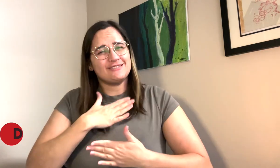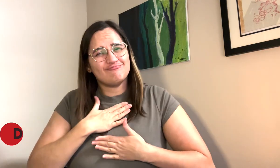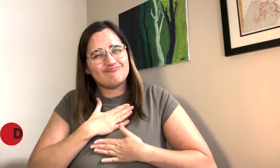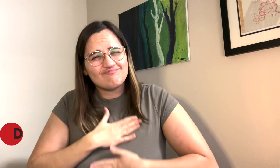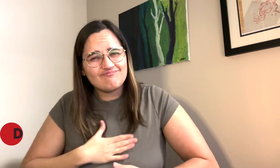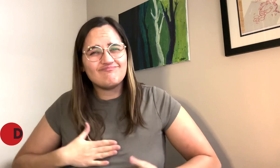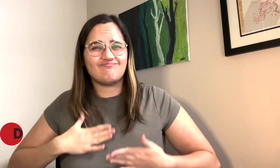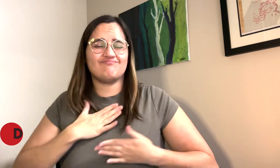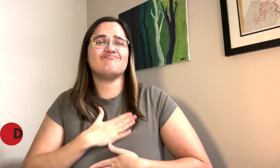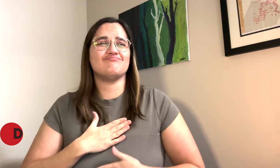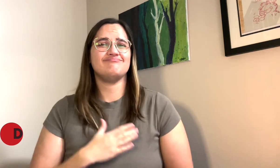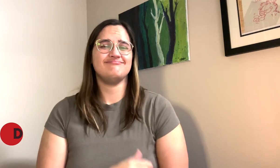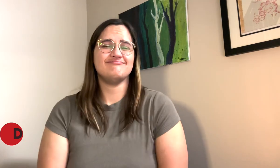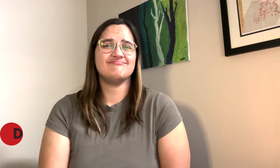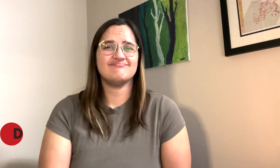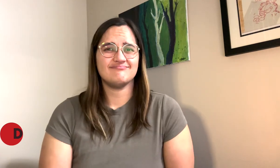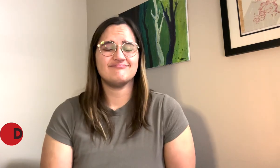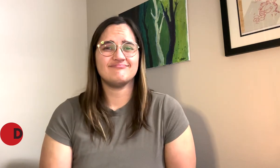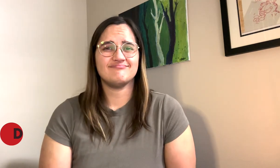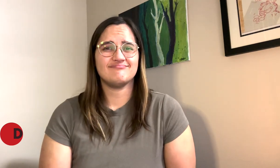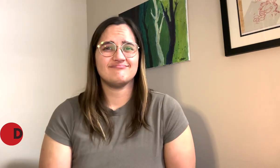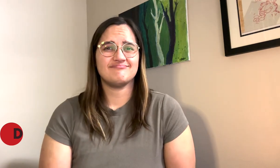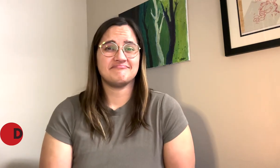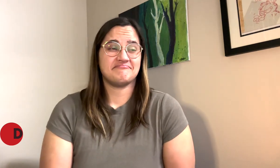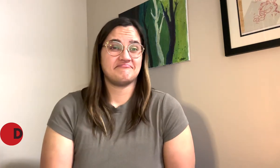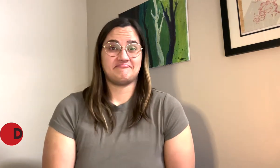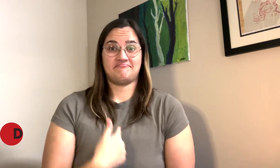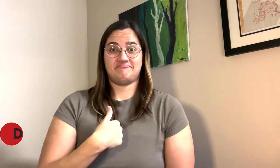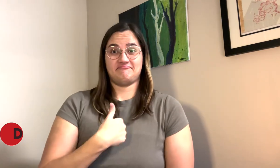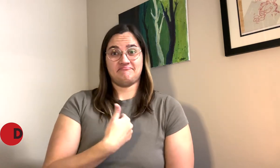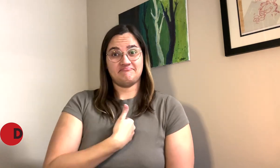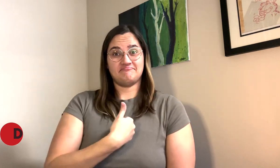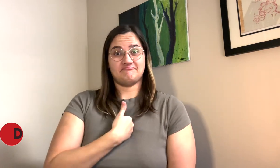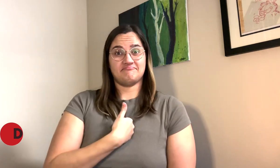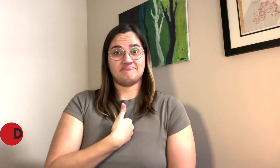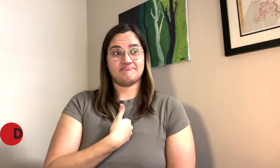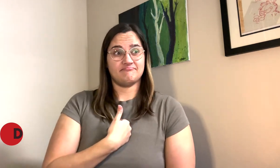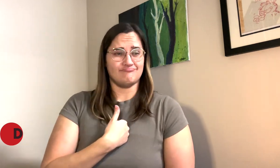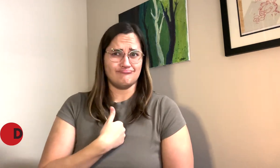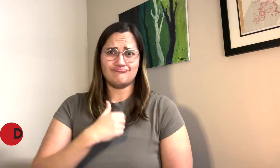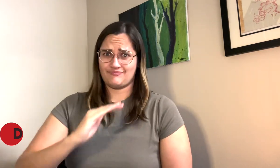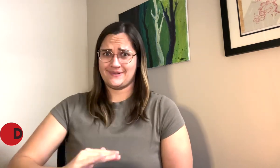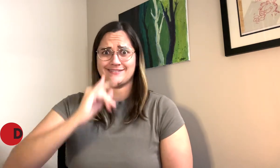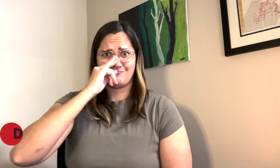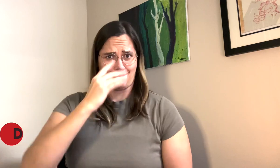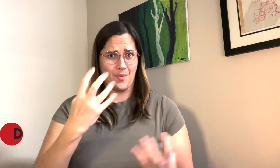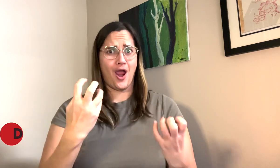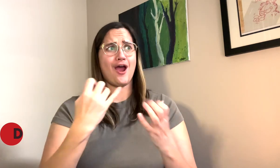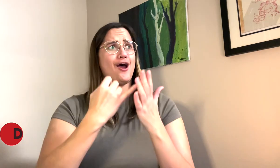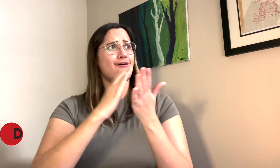truly enjoy. When I was little I wanted to be an artist.